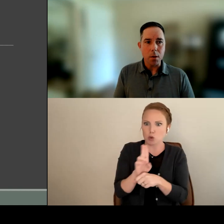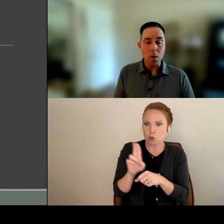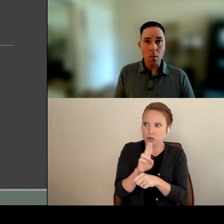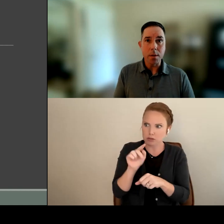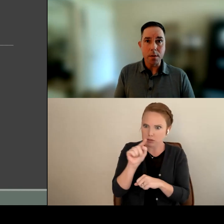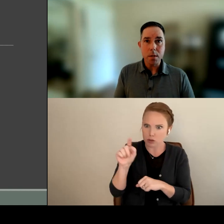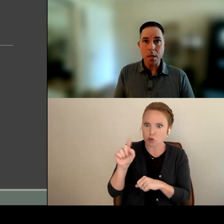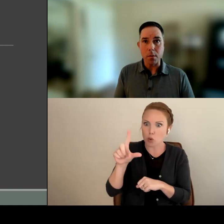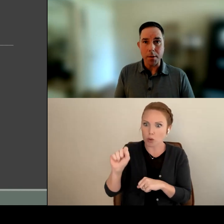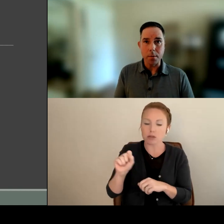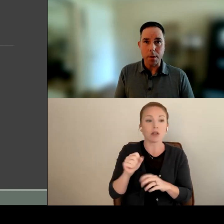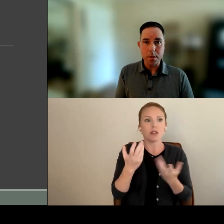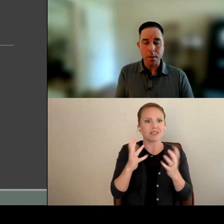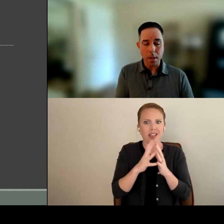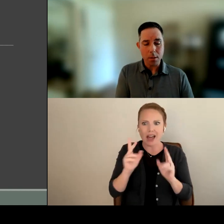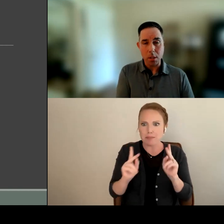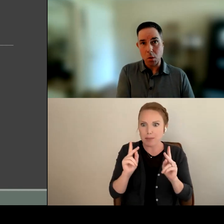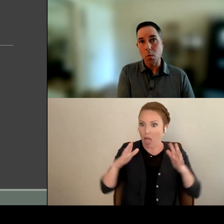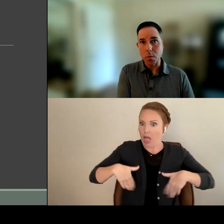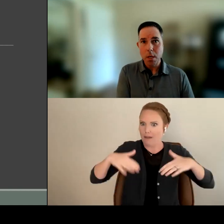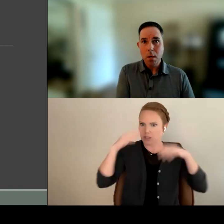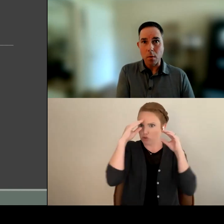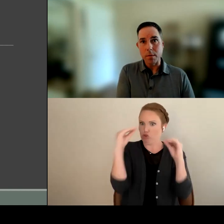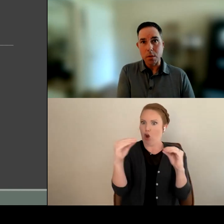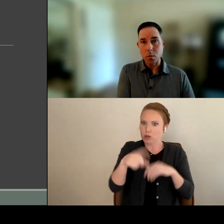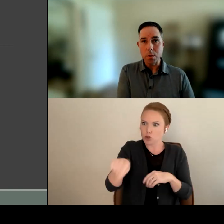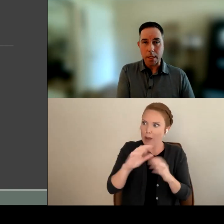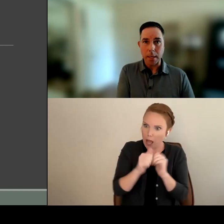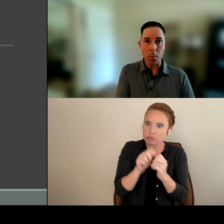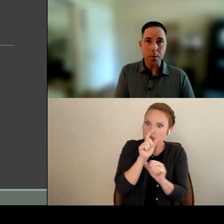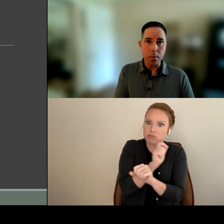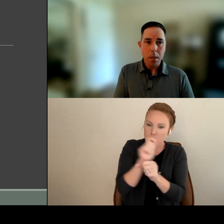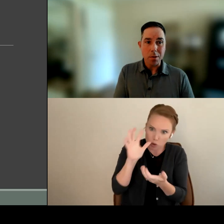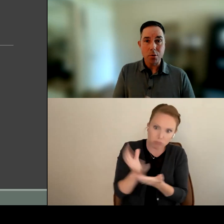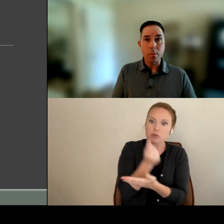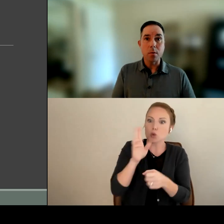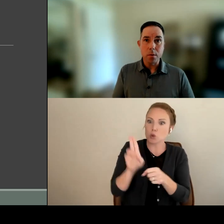It's that no one's taught you how to actually use one of these tools that can help you to contribute